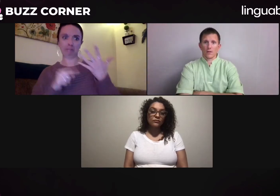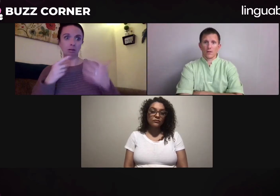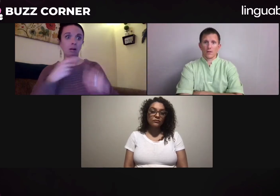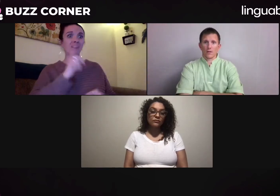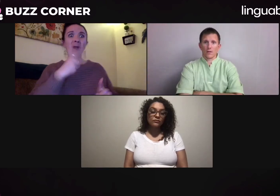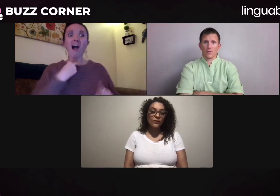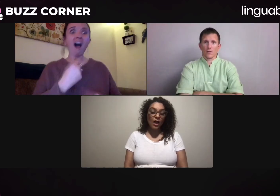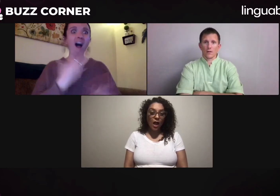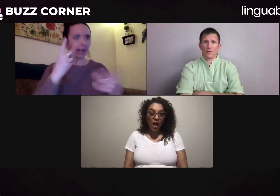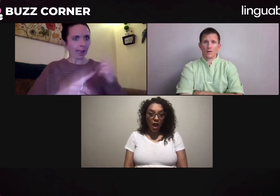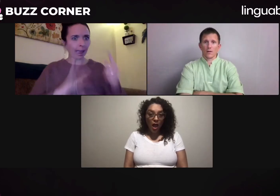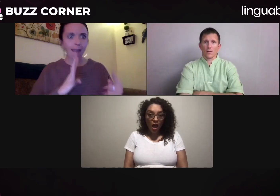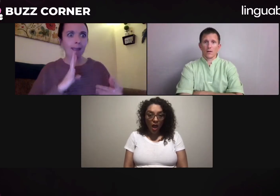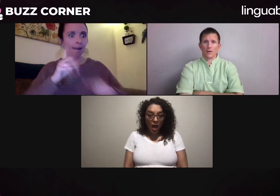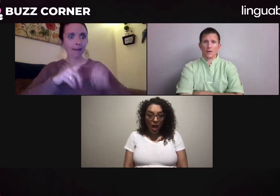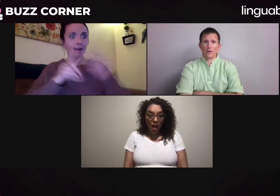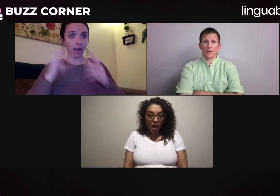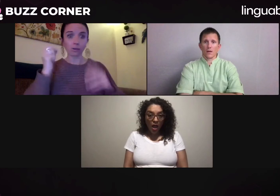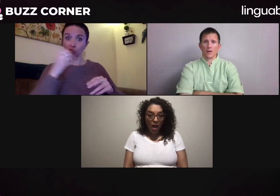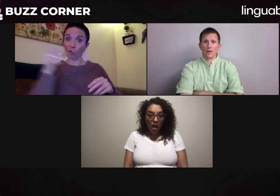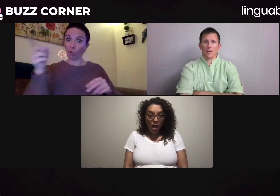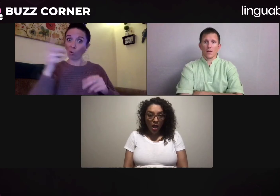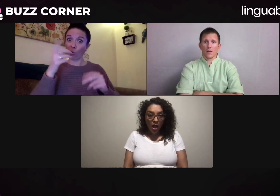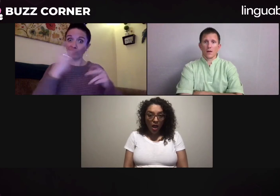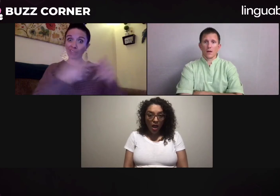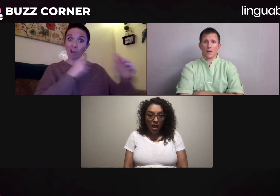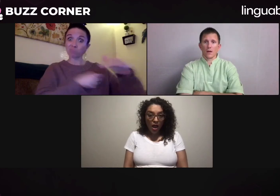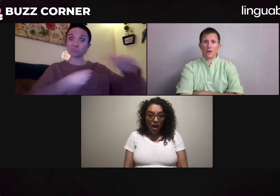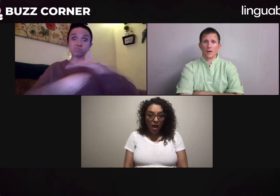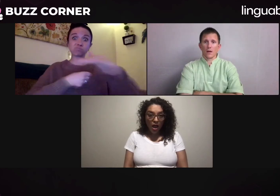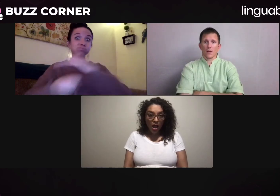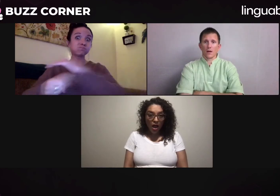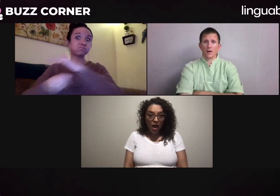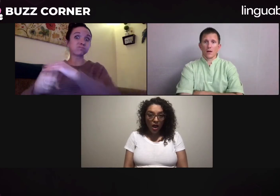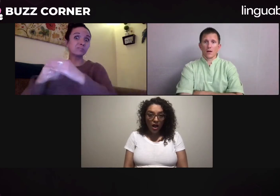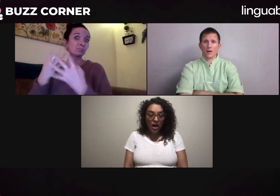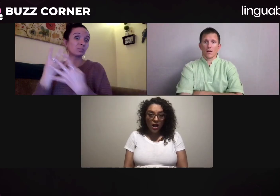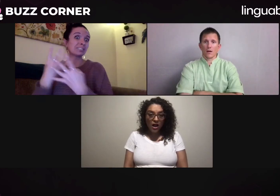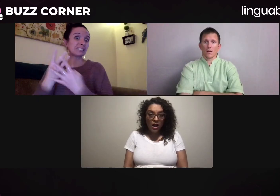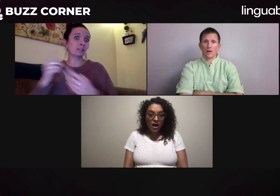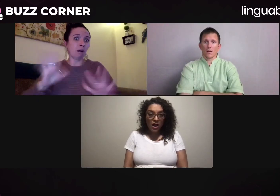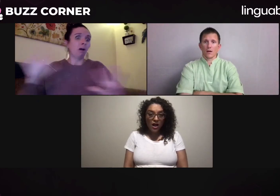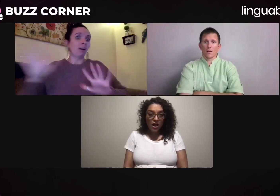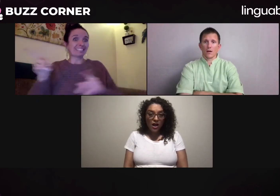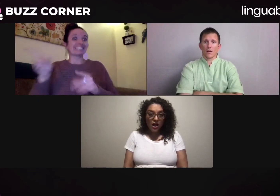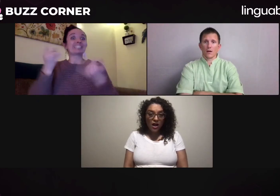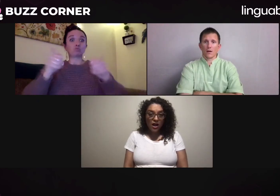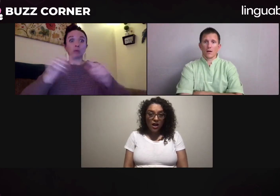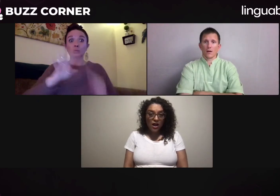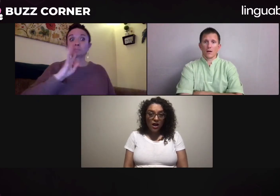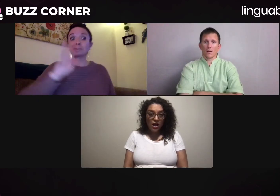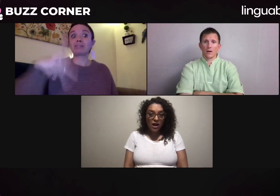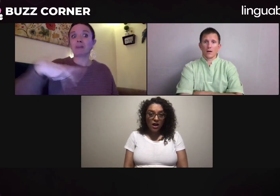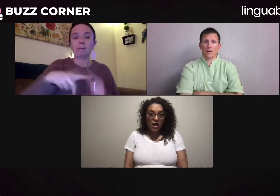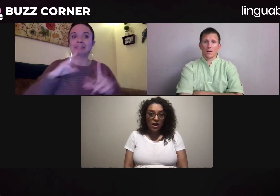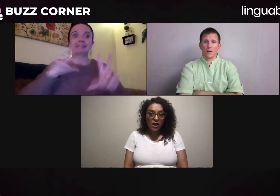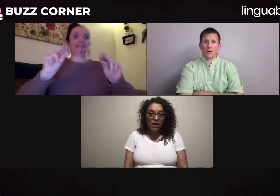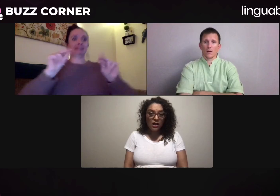because they were denied access to an interpreter. And there have been people who have been